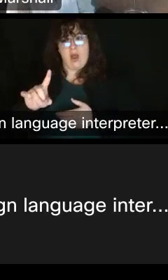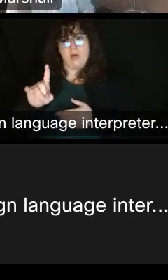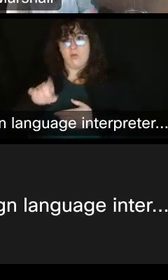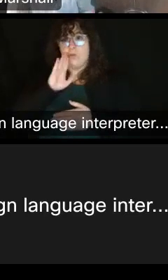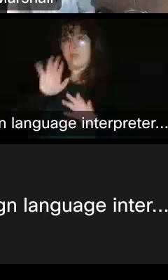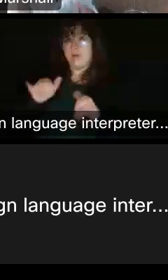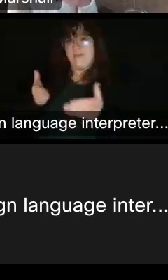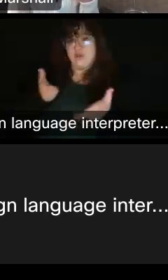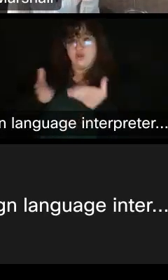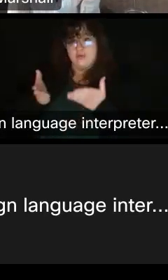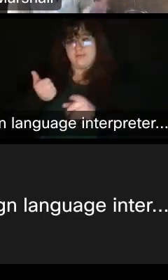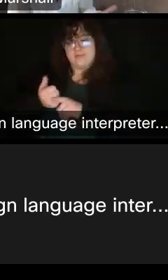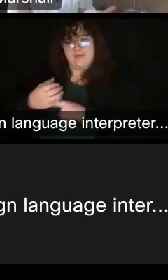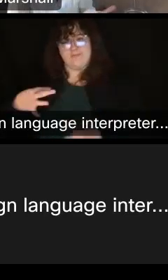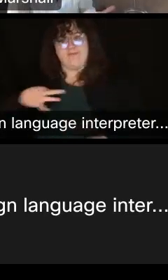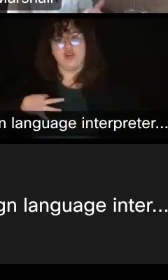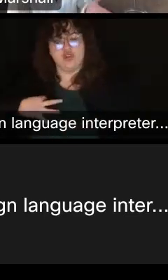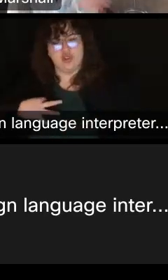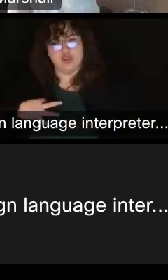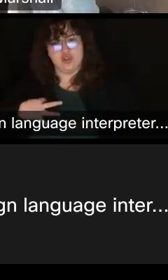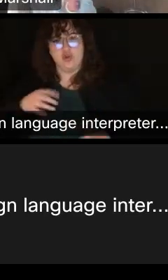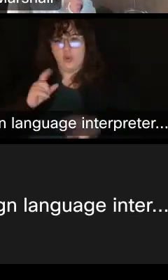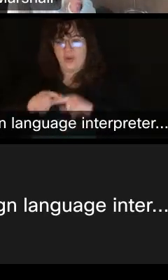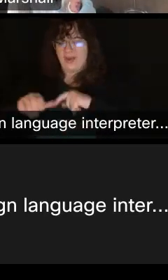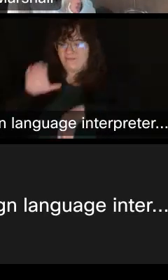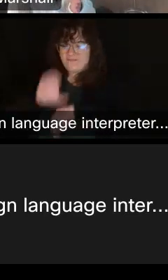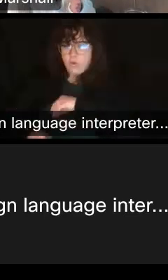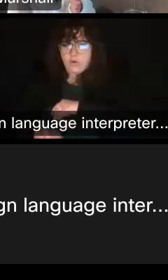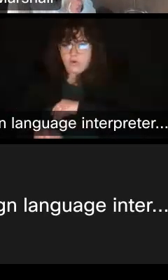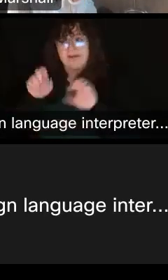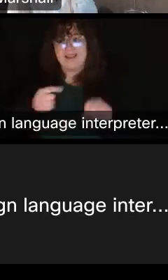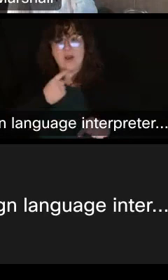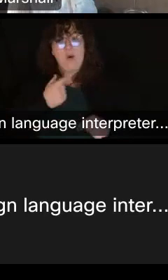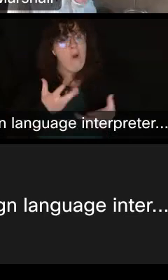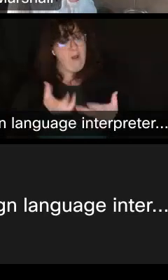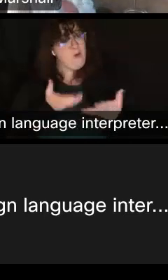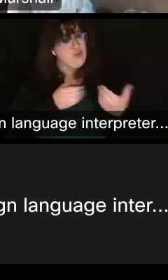so they can say I like this service but they can also say I don't want it. And more so I